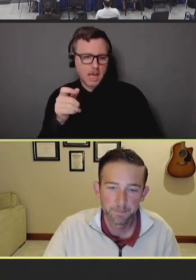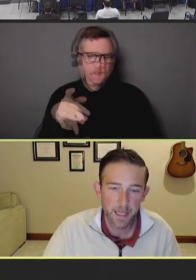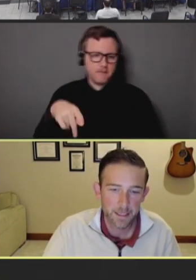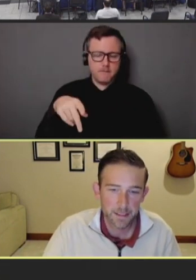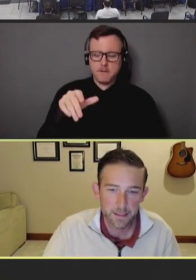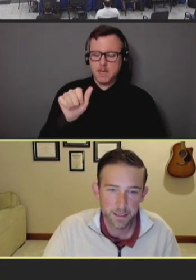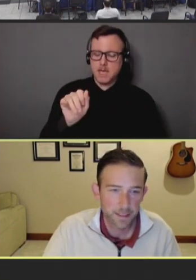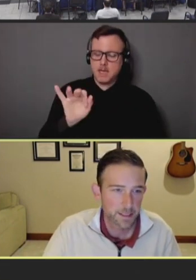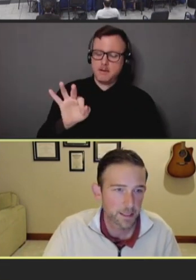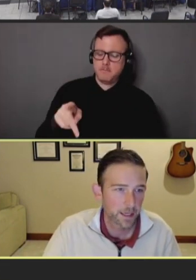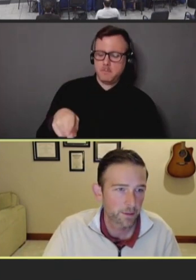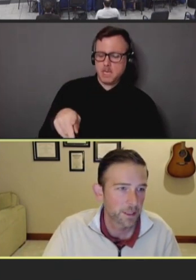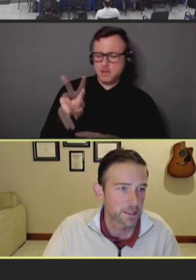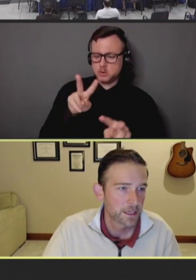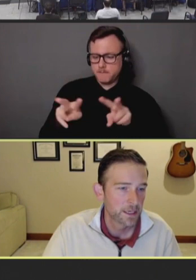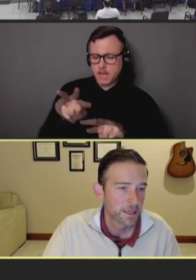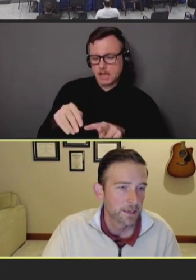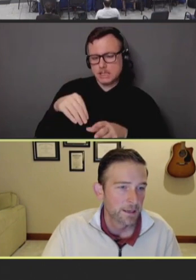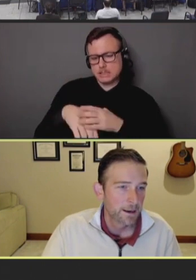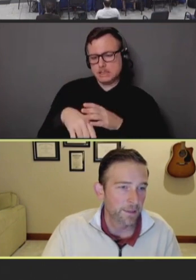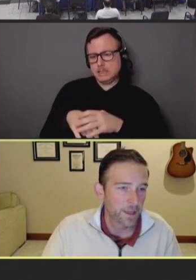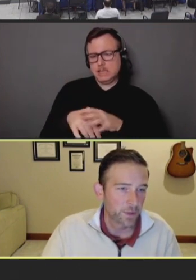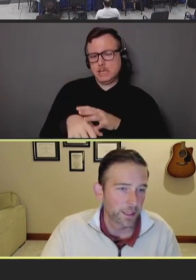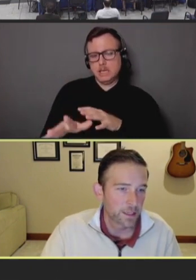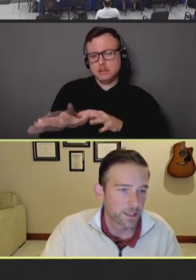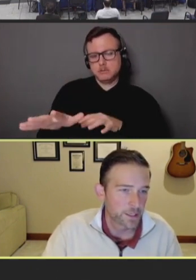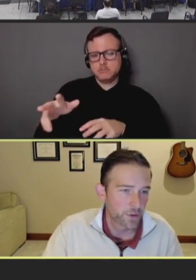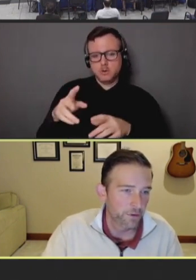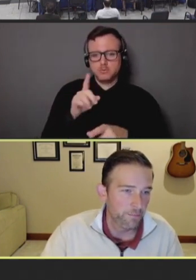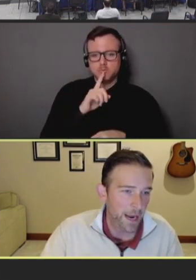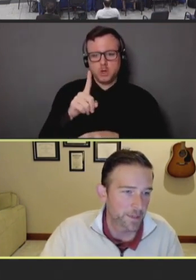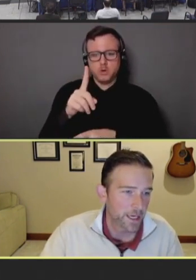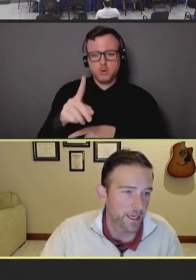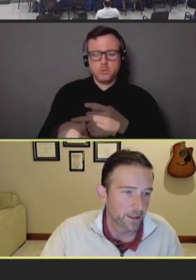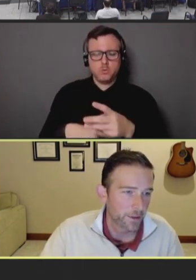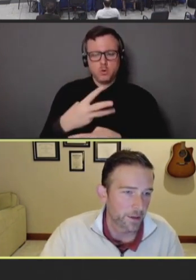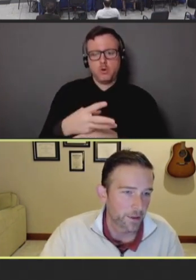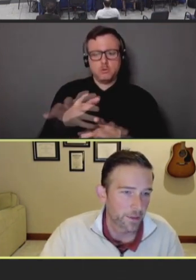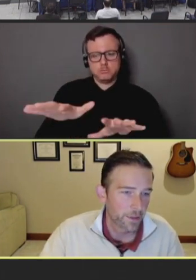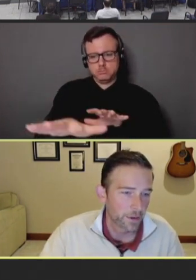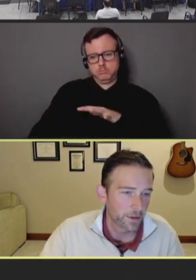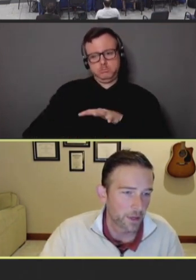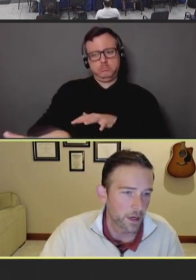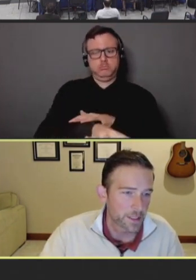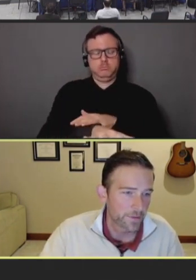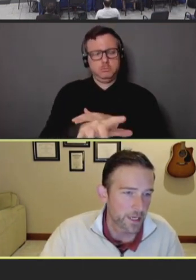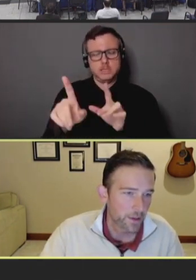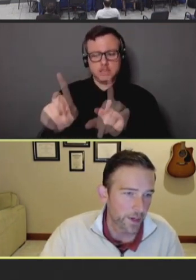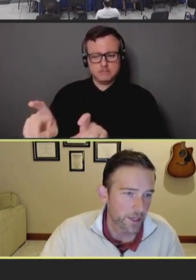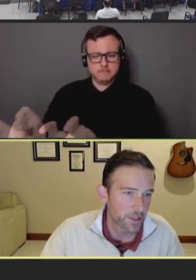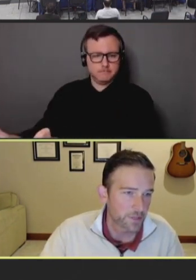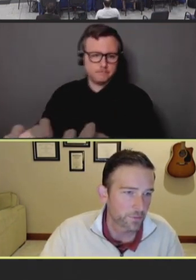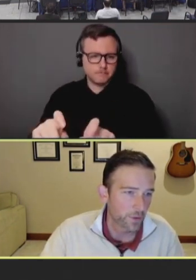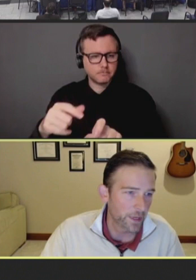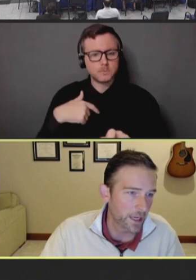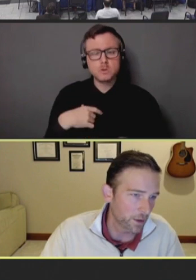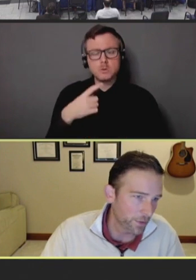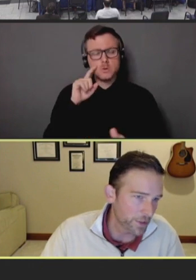Last, next slide, please. And that's really -- it's sort of mapped here, the loss of attenuations for the yellow, the